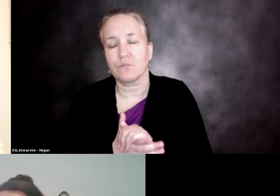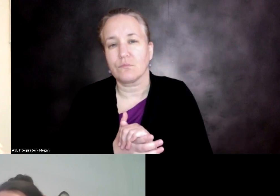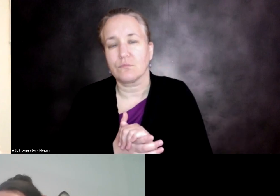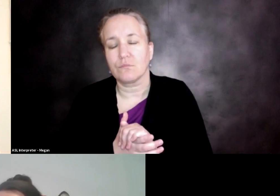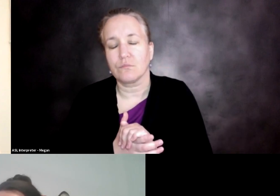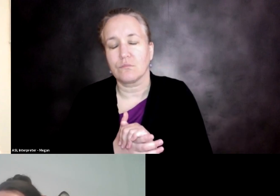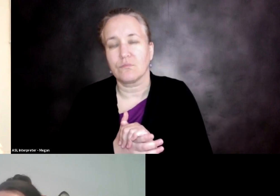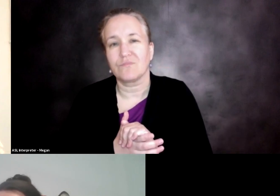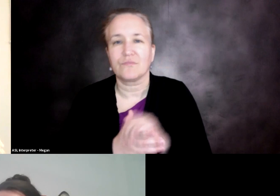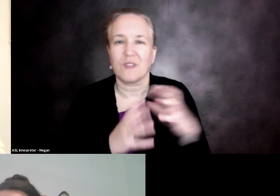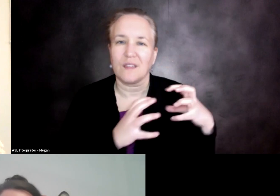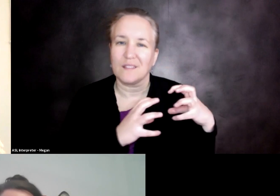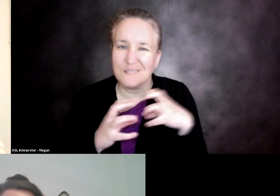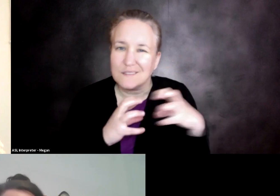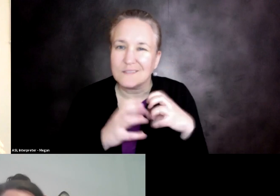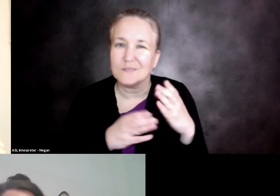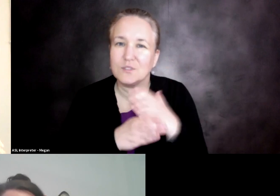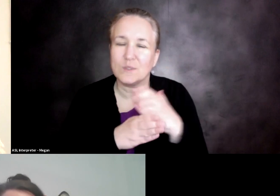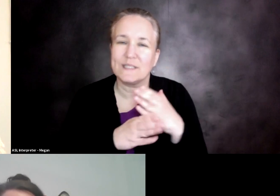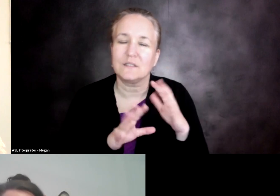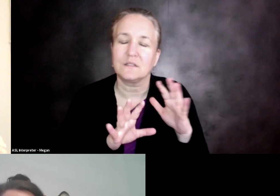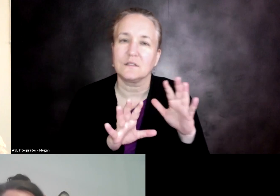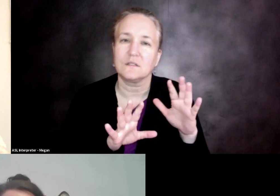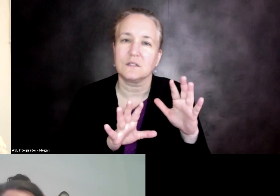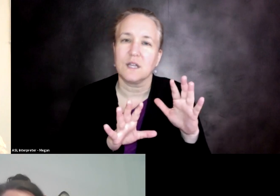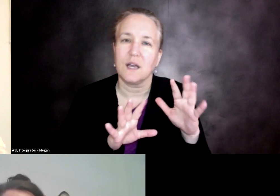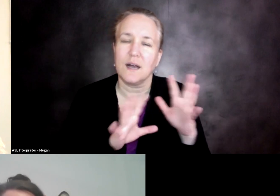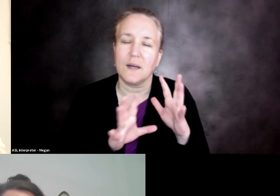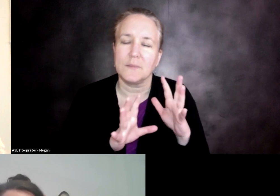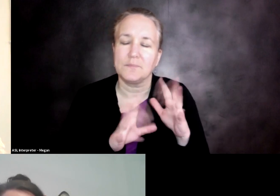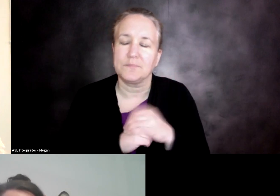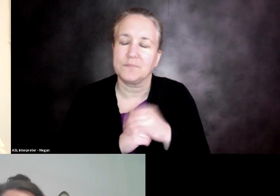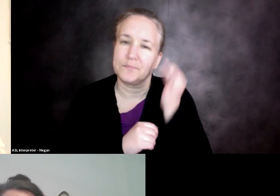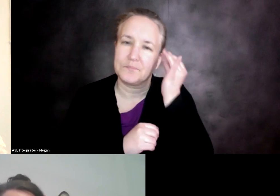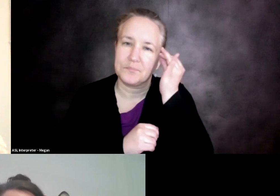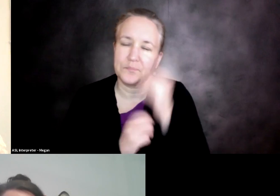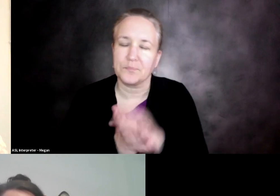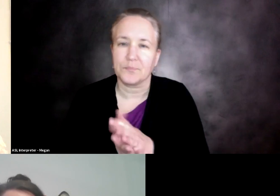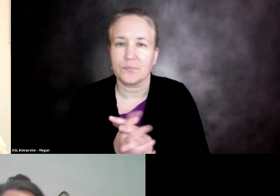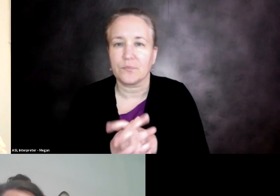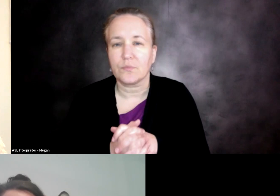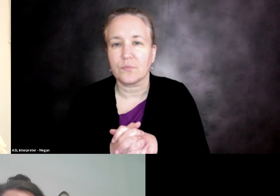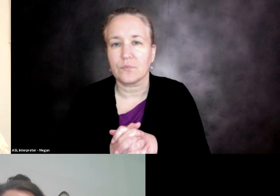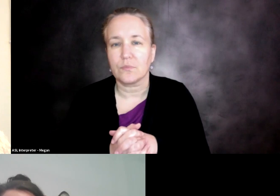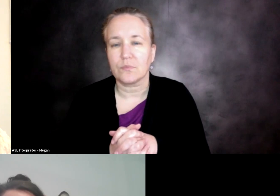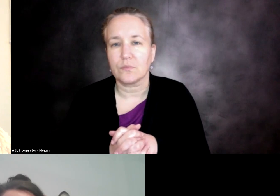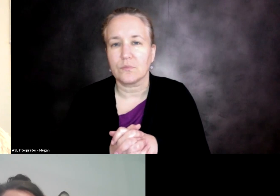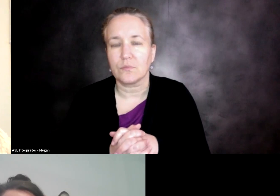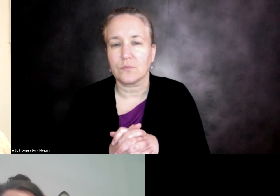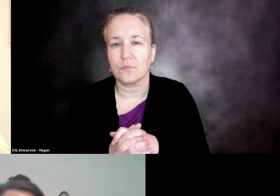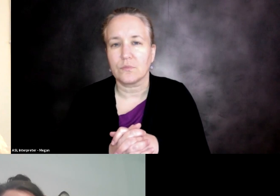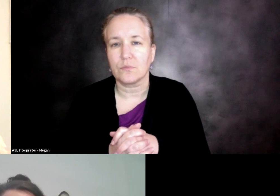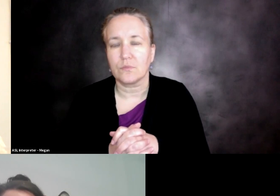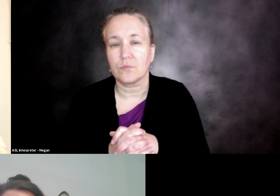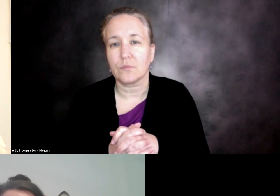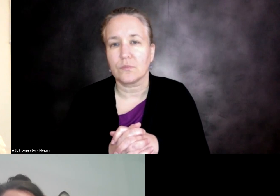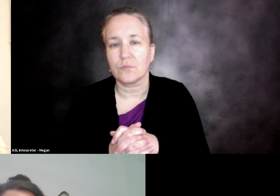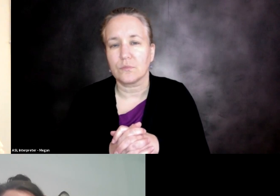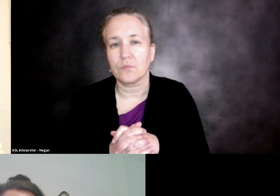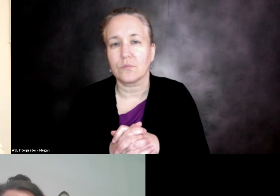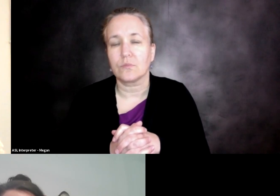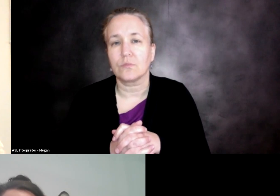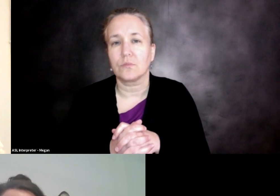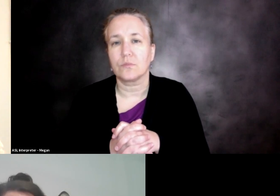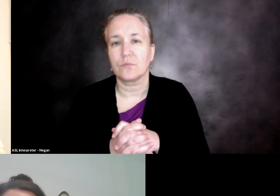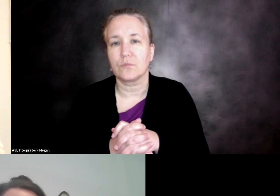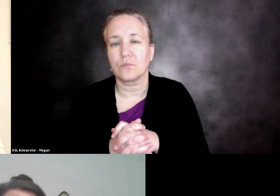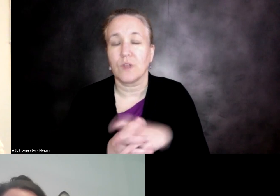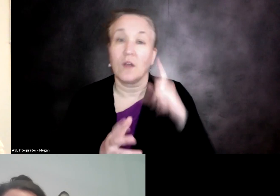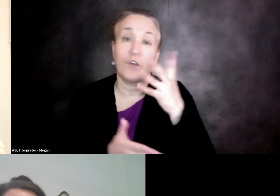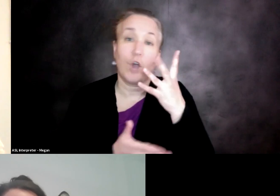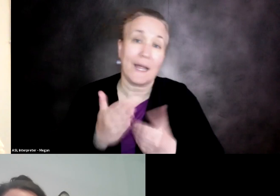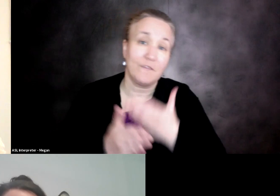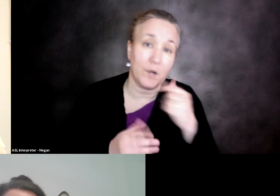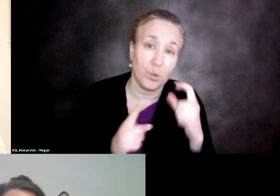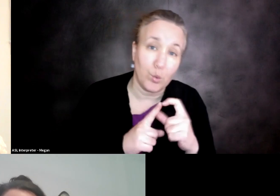between the resistance, for lack of a better word,